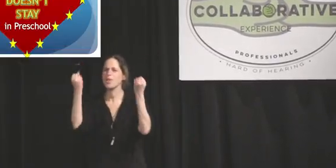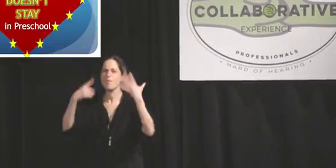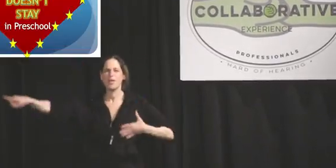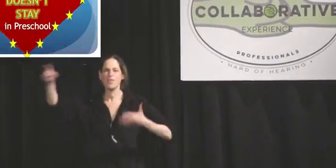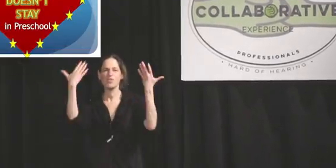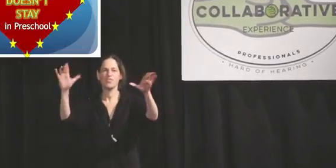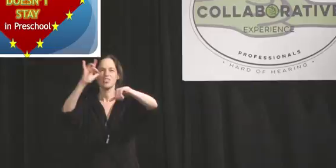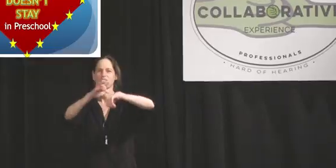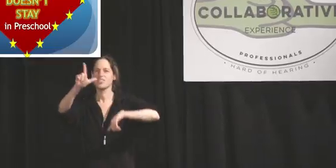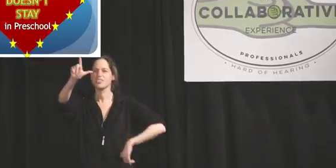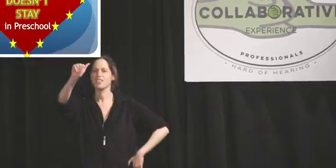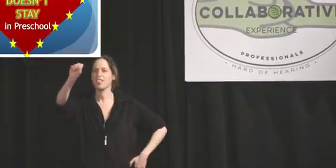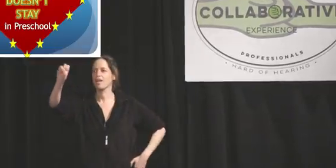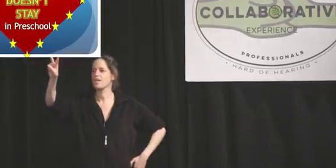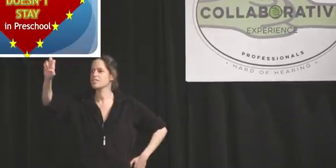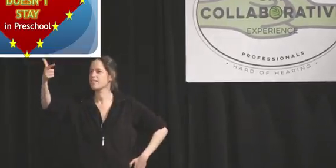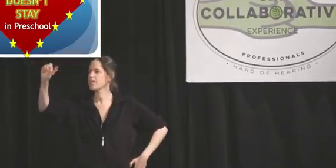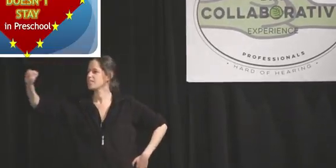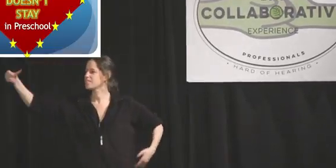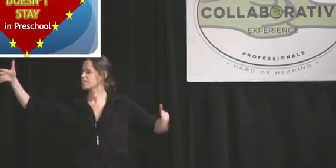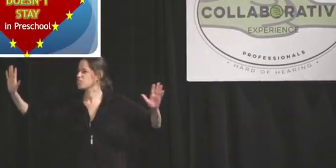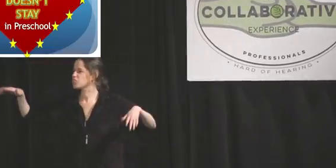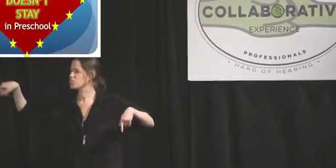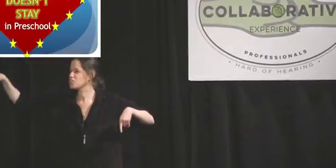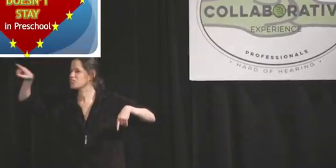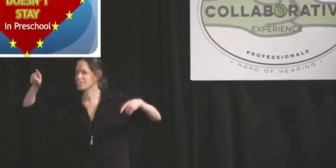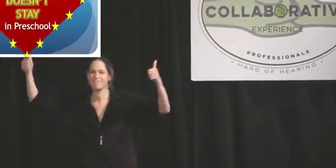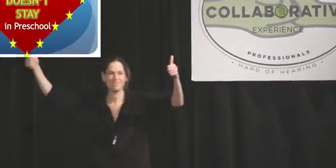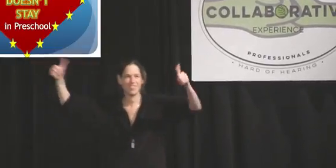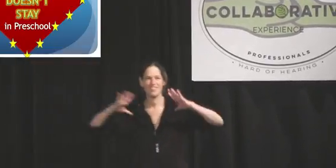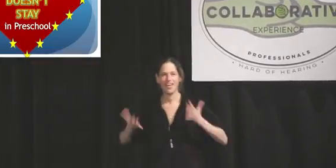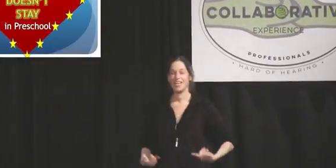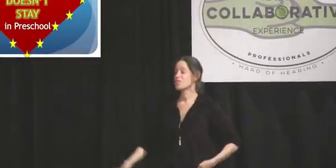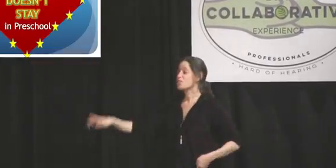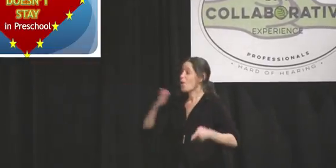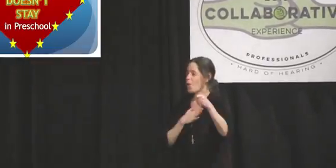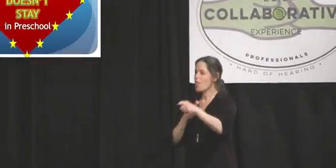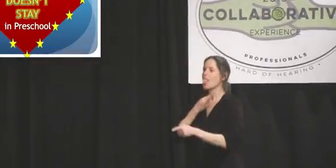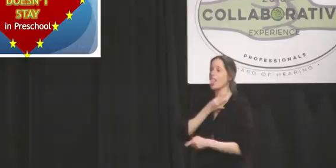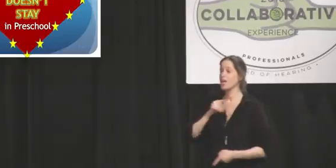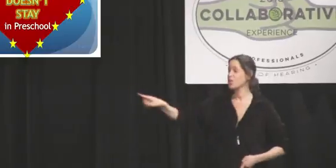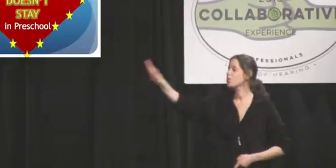So here's a question for you. How many of you have been to Vegas? Las Vegas? Who's been to Vegas? All right.